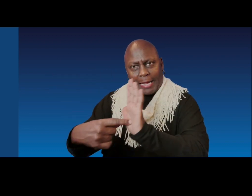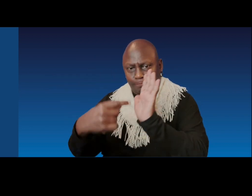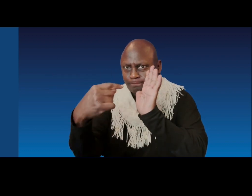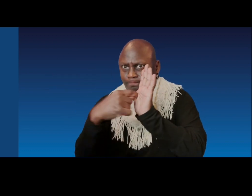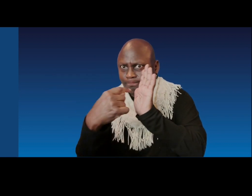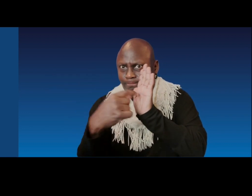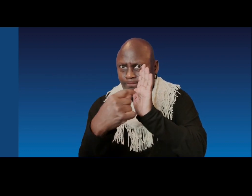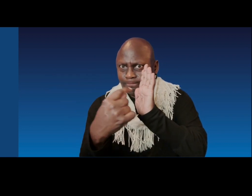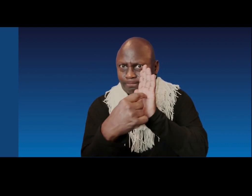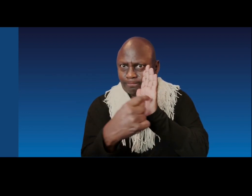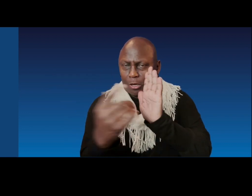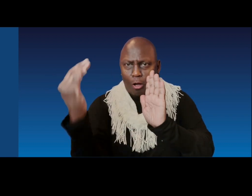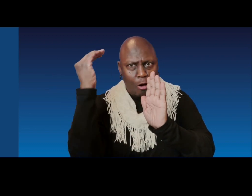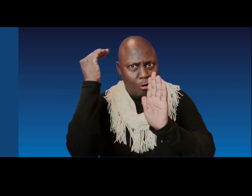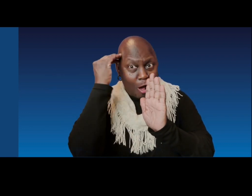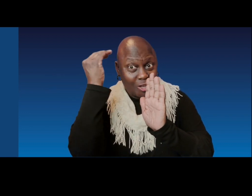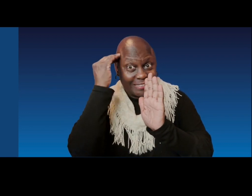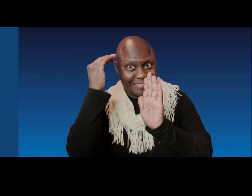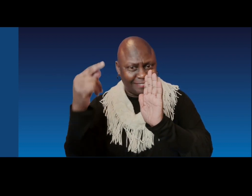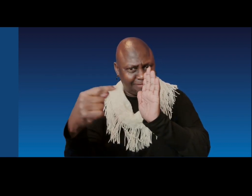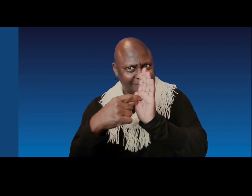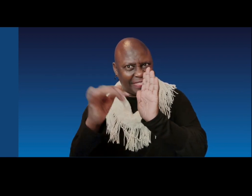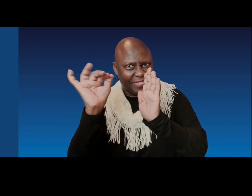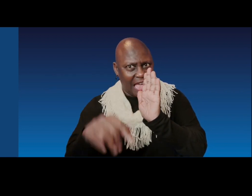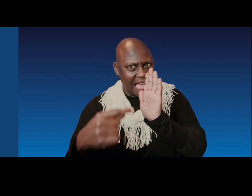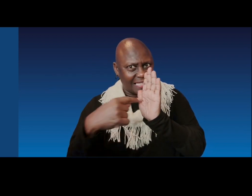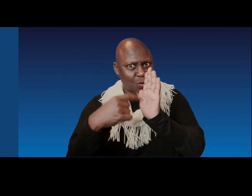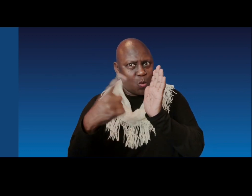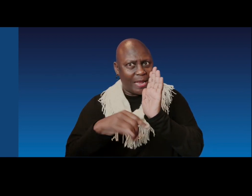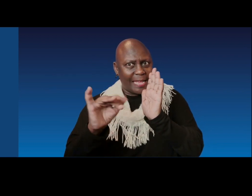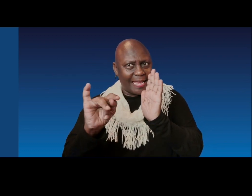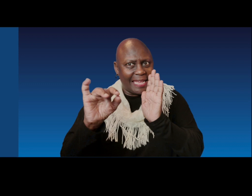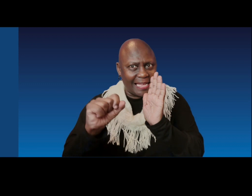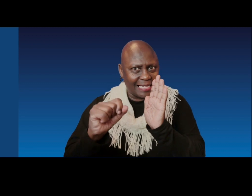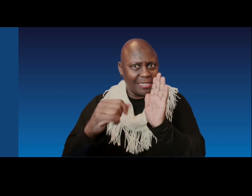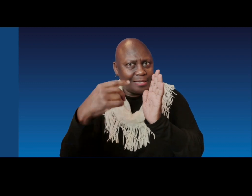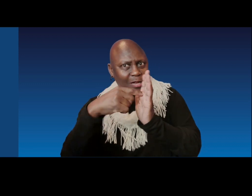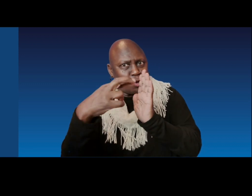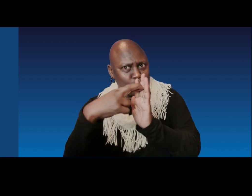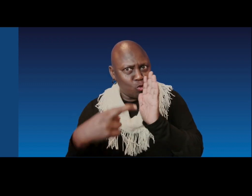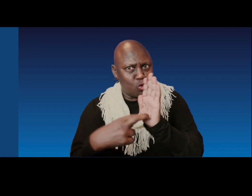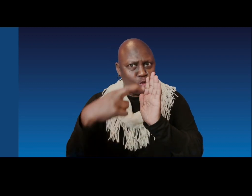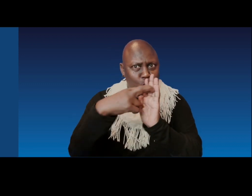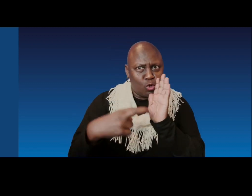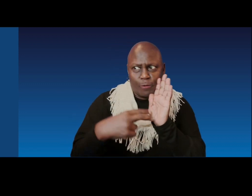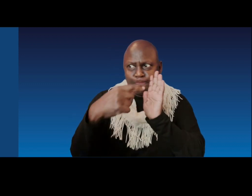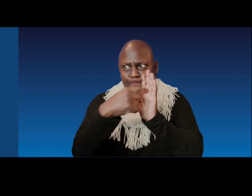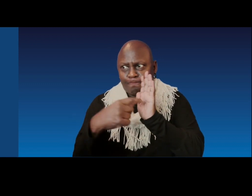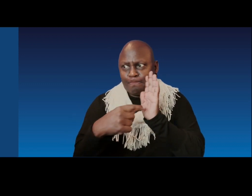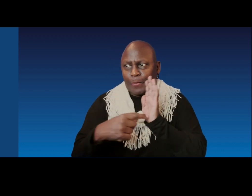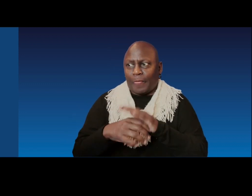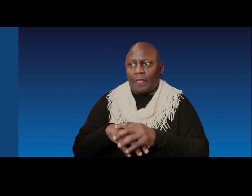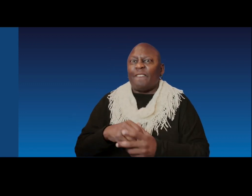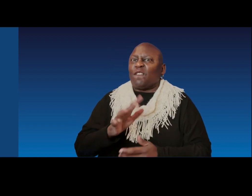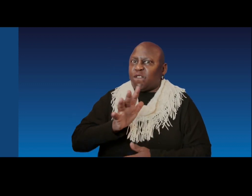and you feel free, you'll acquire language faster. Learning is explicit and conscious.